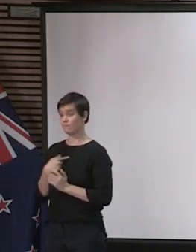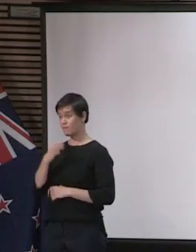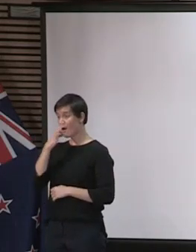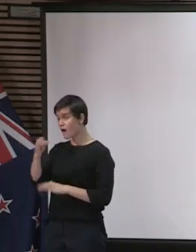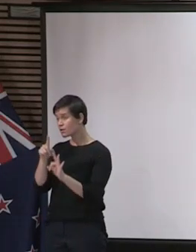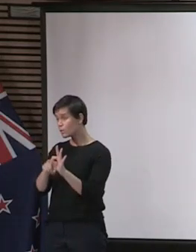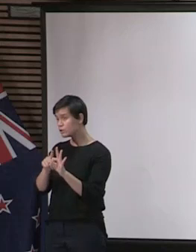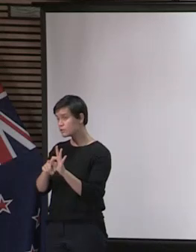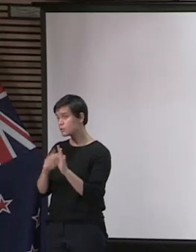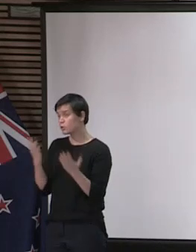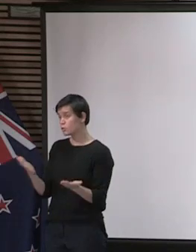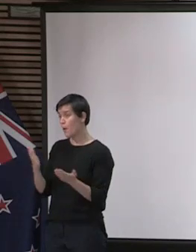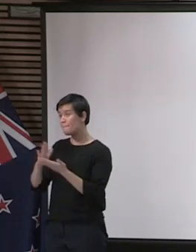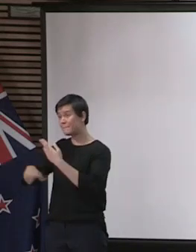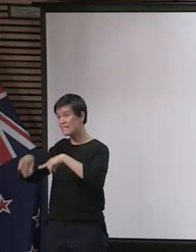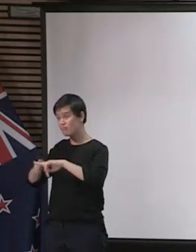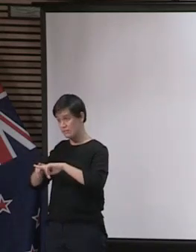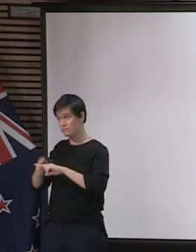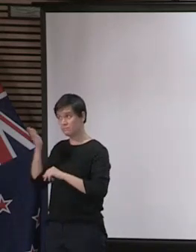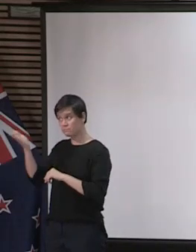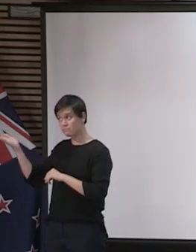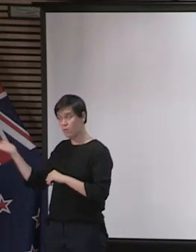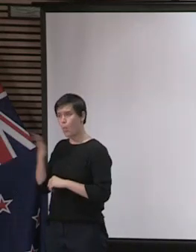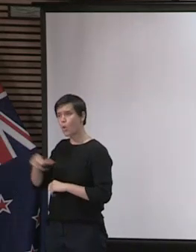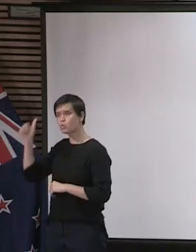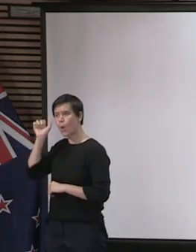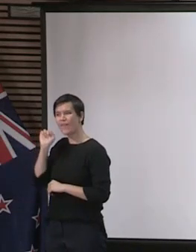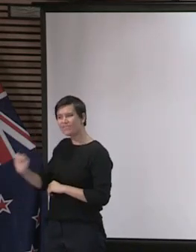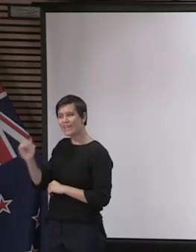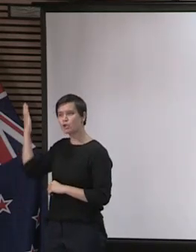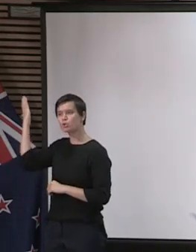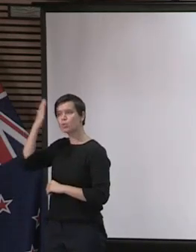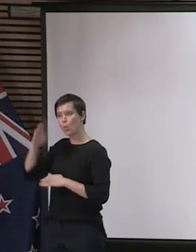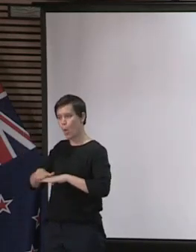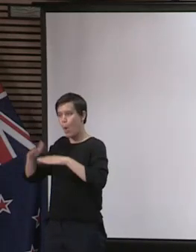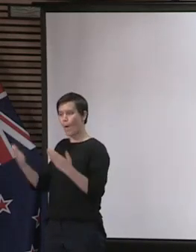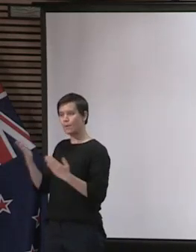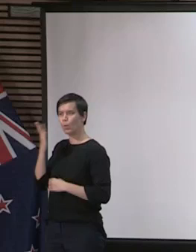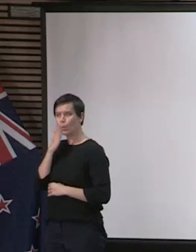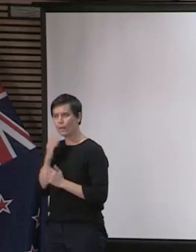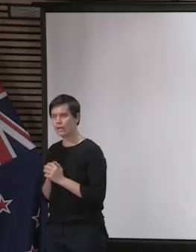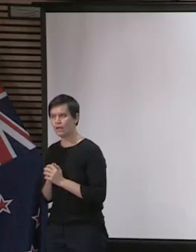as well. Prime Minister, in terms of certainty the parentsn't wanting a date.